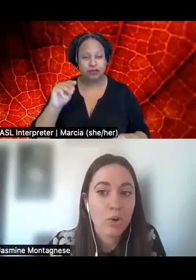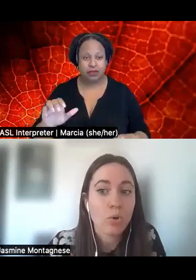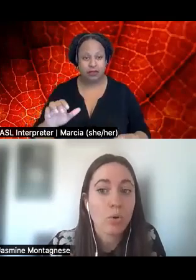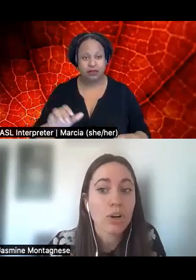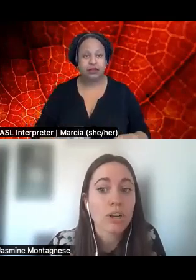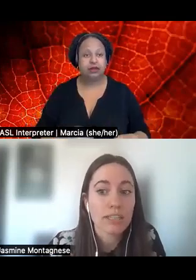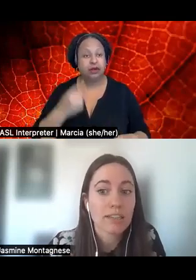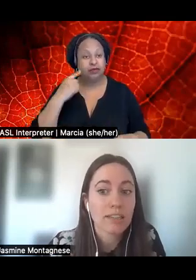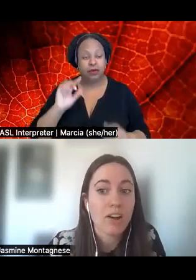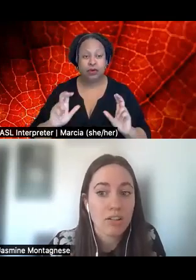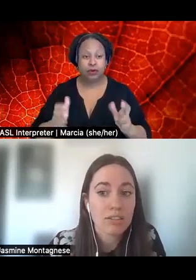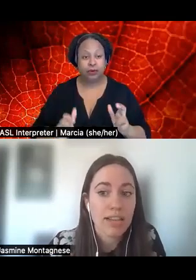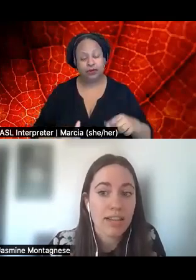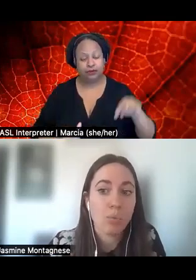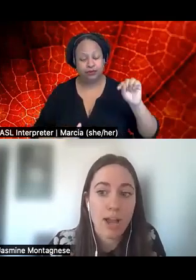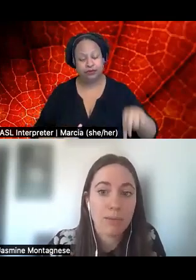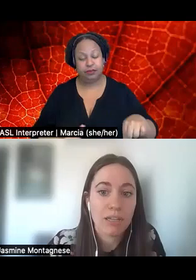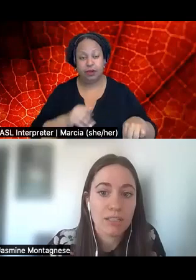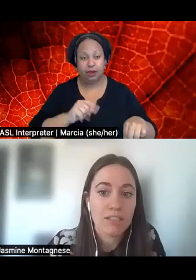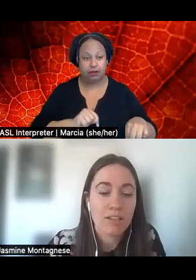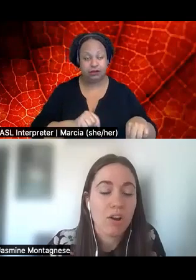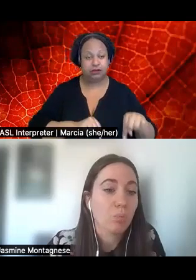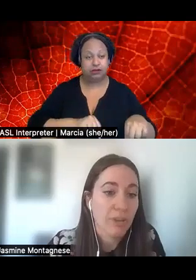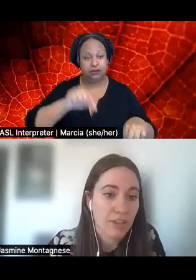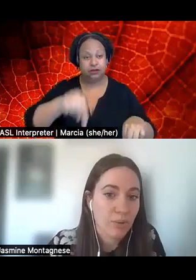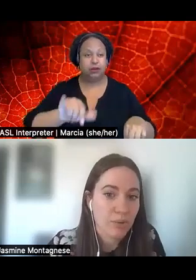or click the alt and Y buttons on Windows.